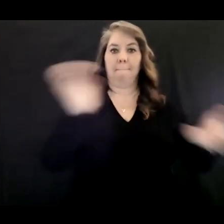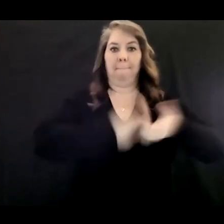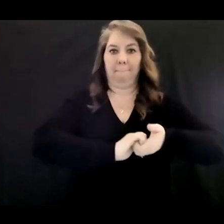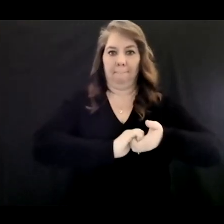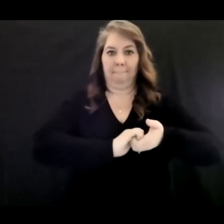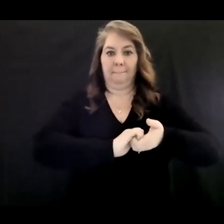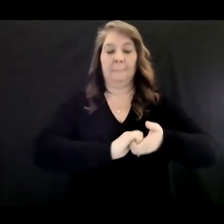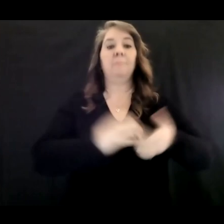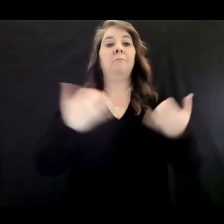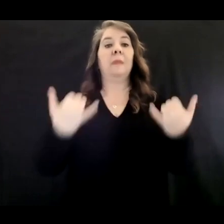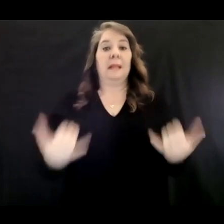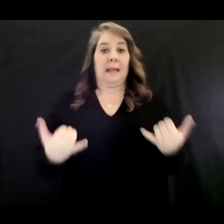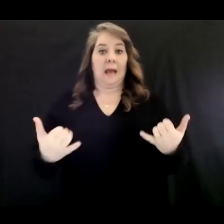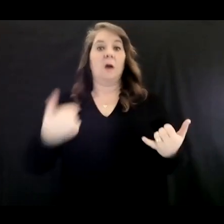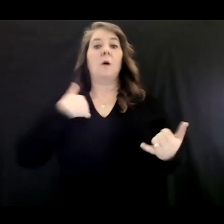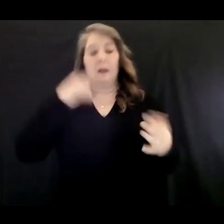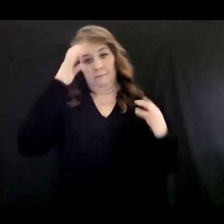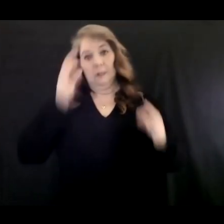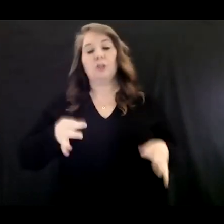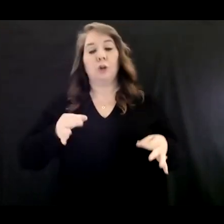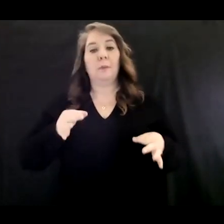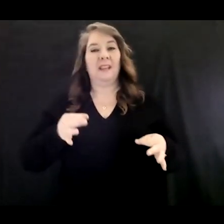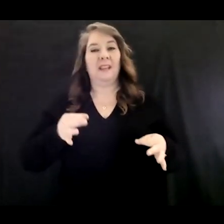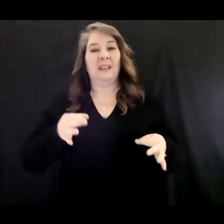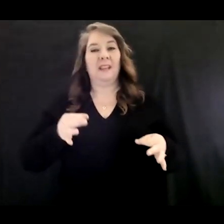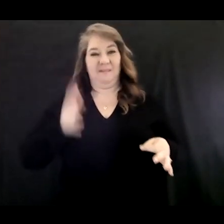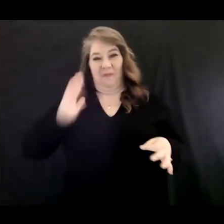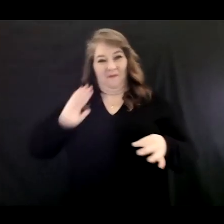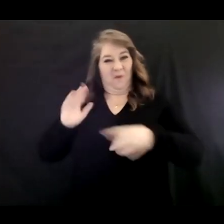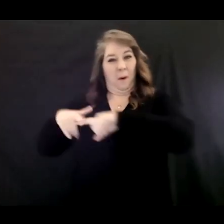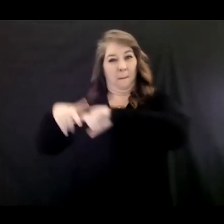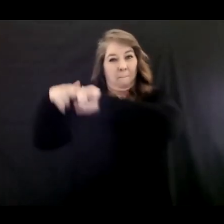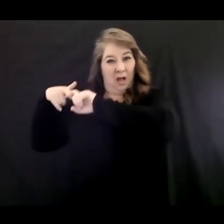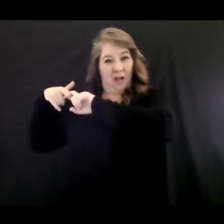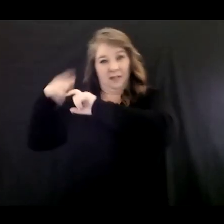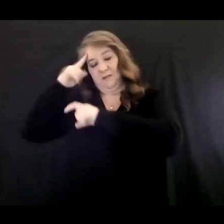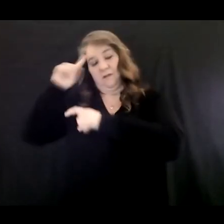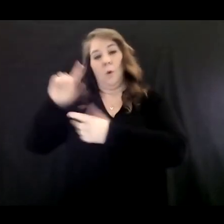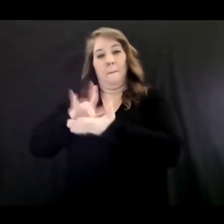I have lifted the pause that we had set on secondary schools